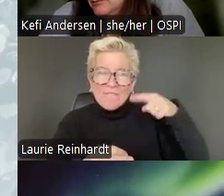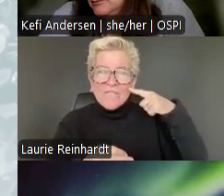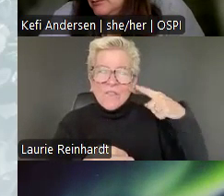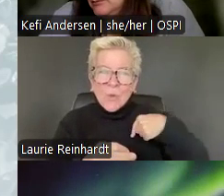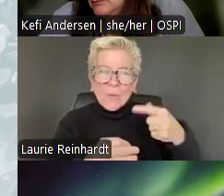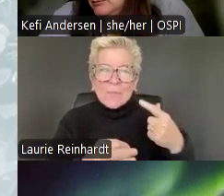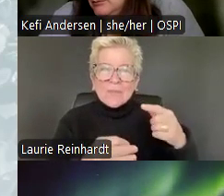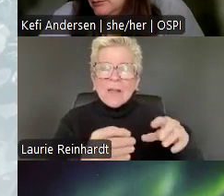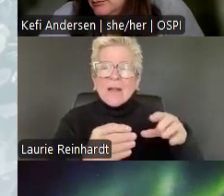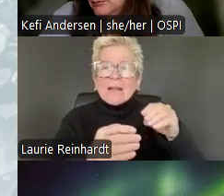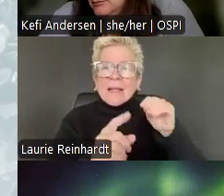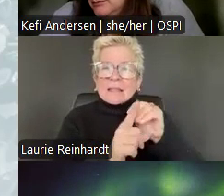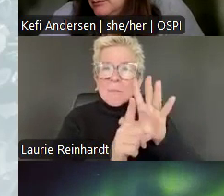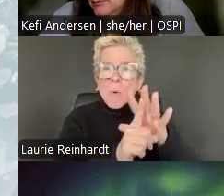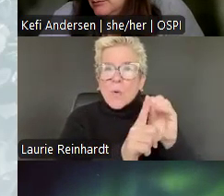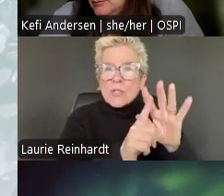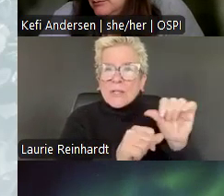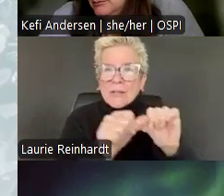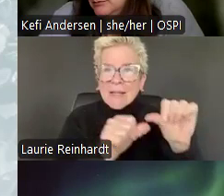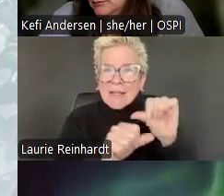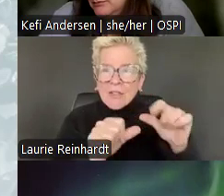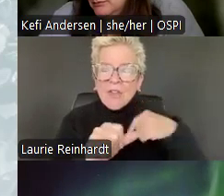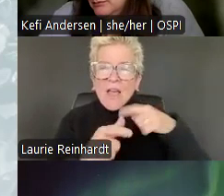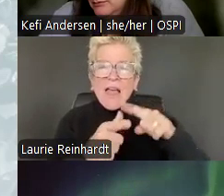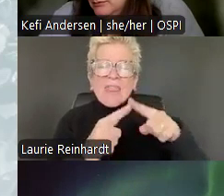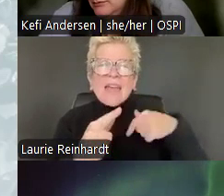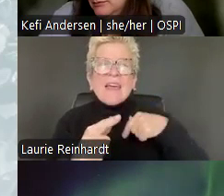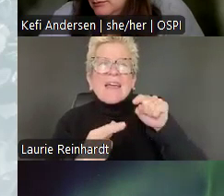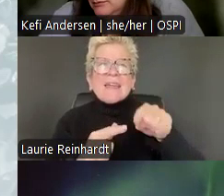and support is starting in high school because you have a bigger amount to kind of